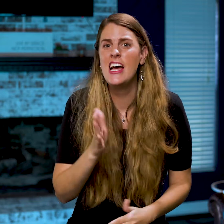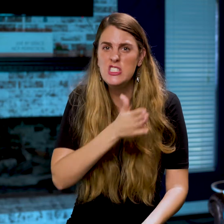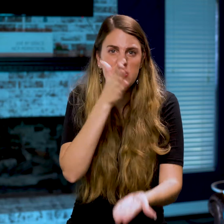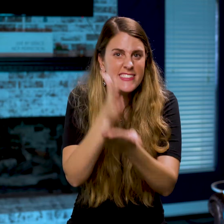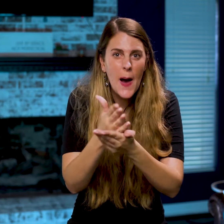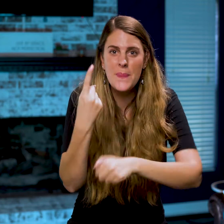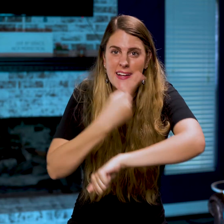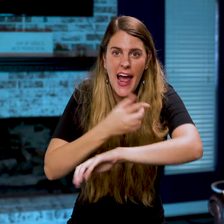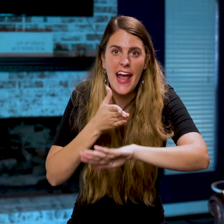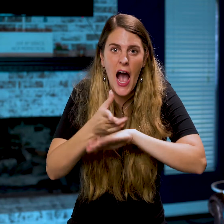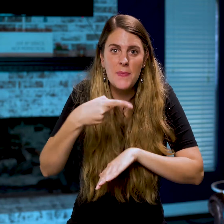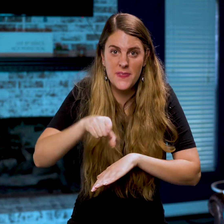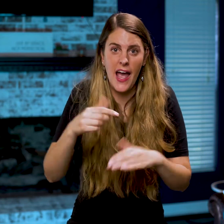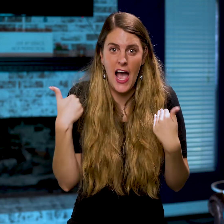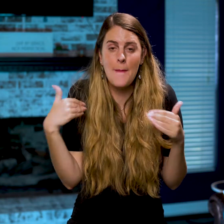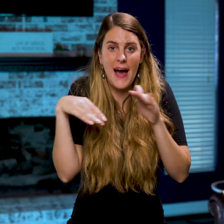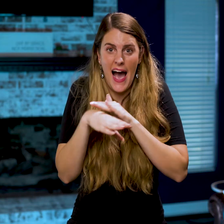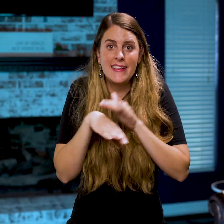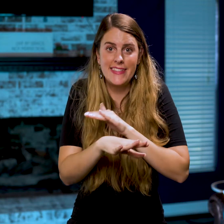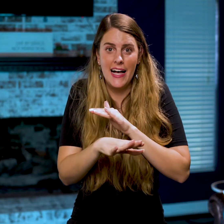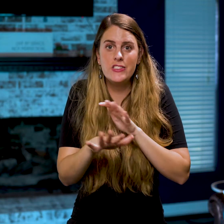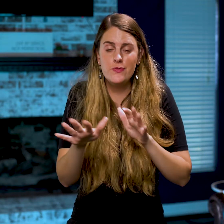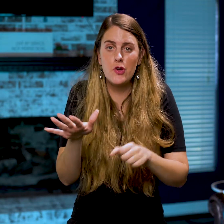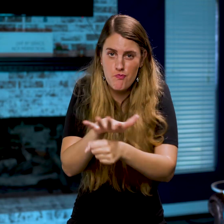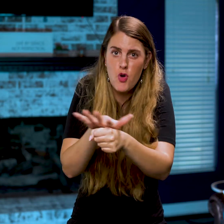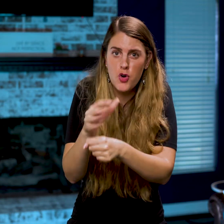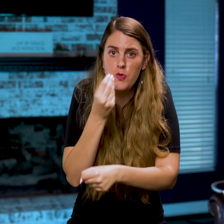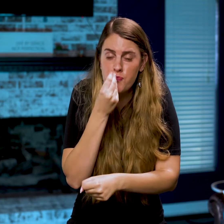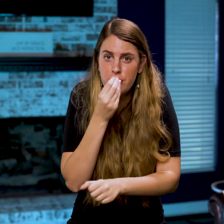and it stops the day after they have access to local food.